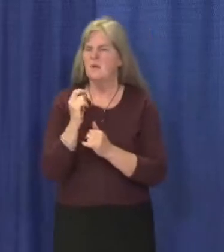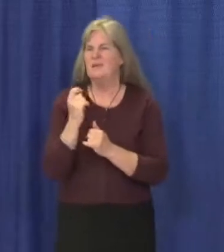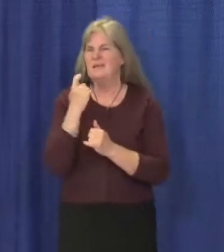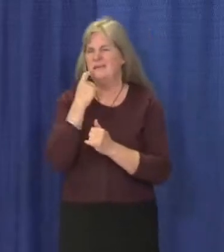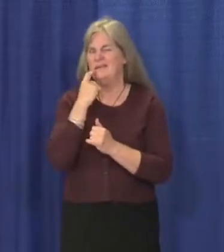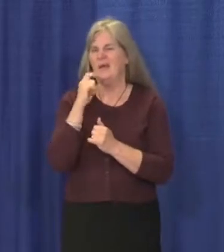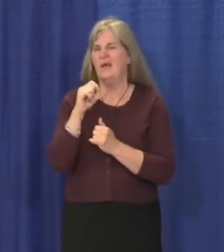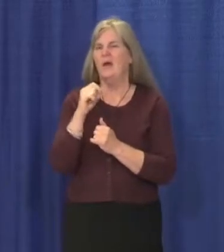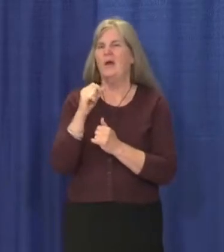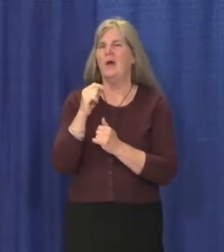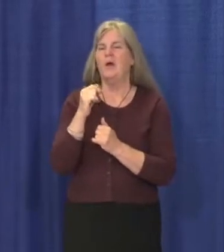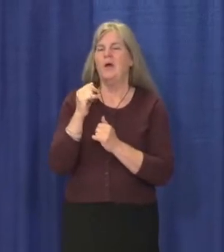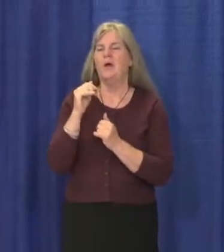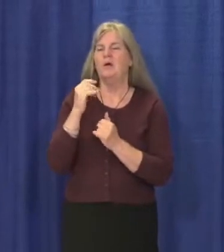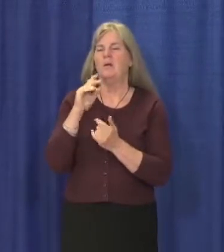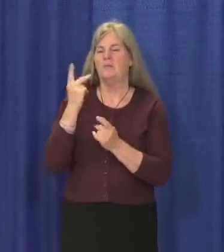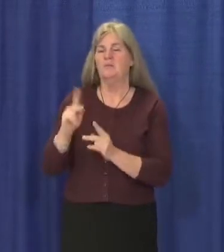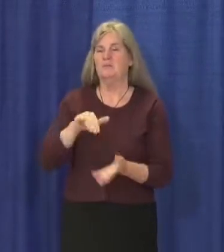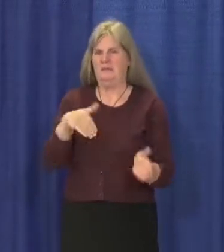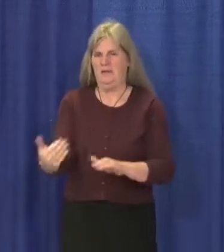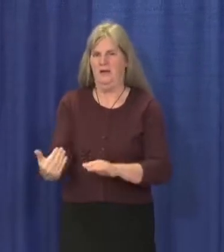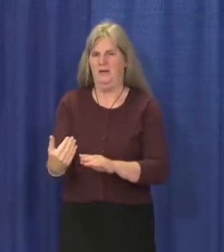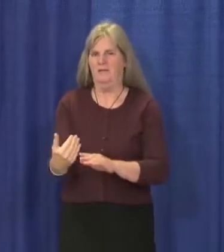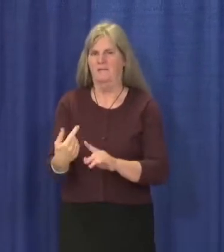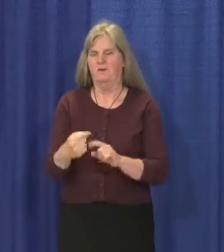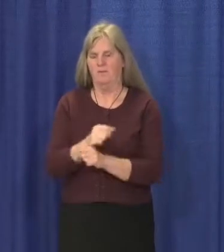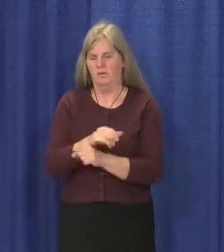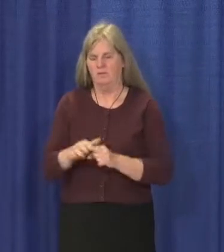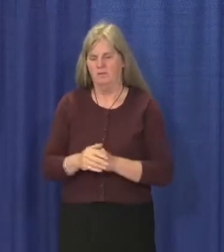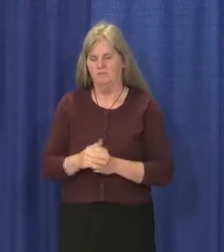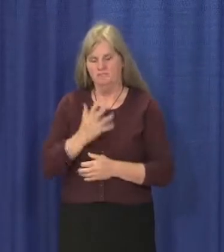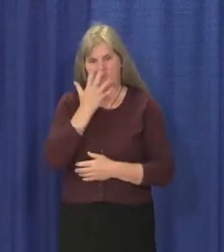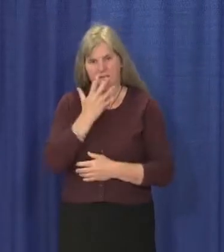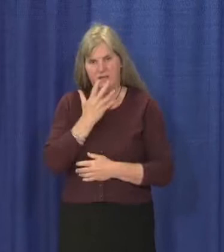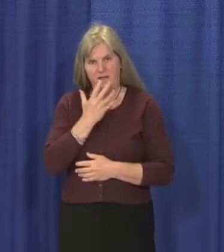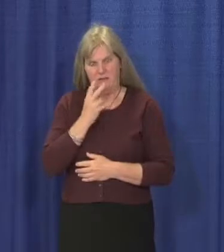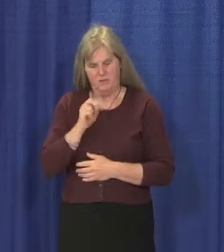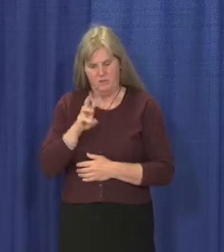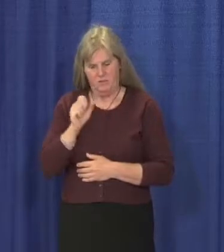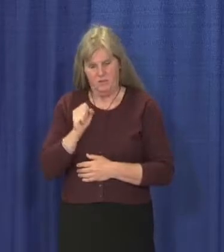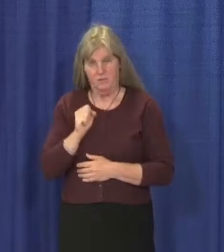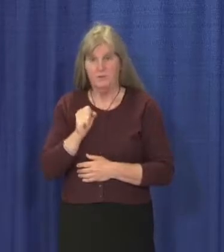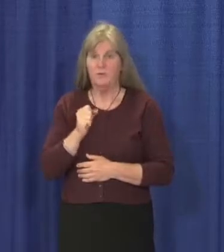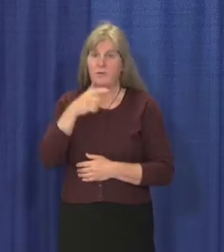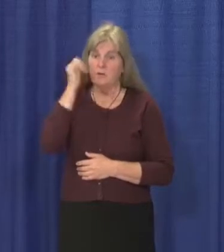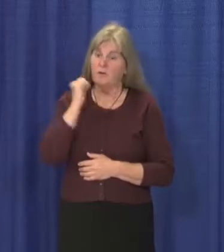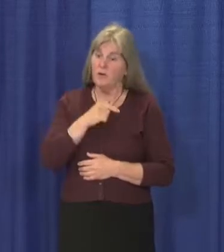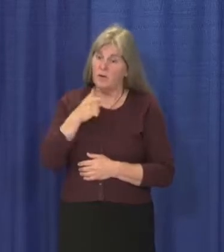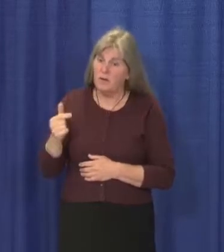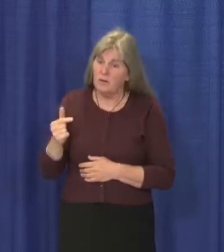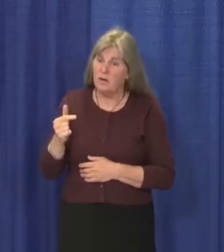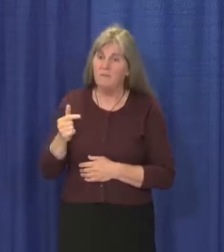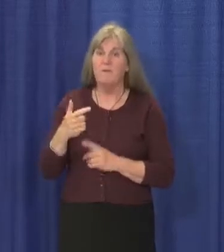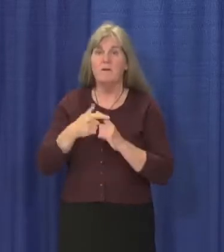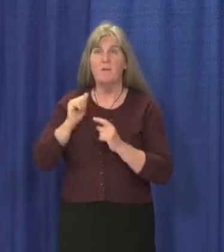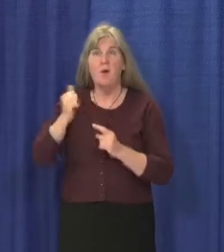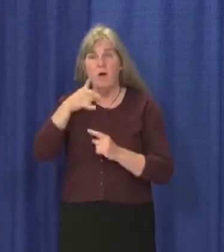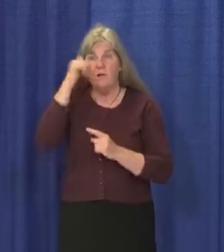We lost another Yukoner this week to COVID-19. On behalf of the government and on behalf of all Yukoners we